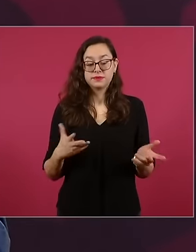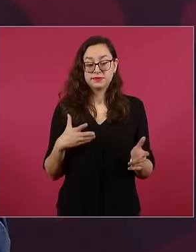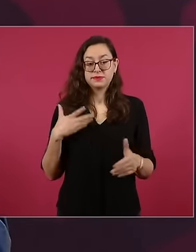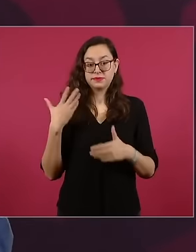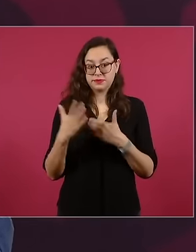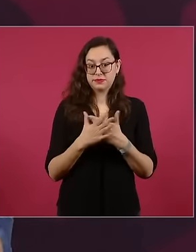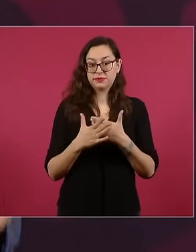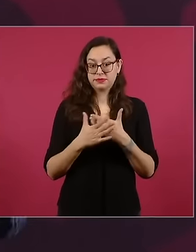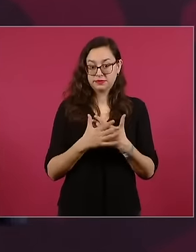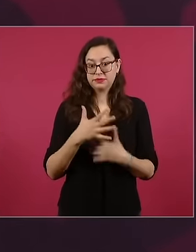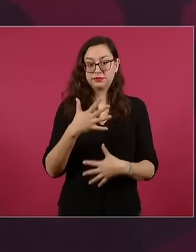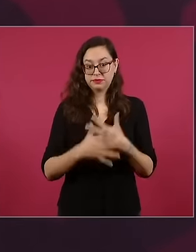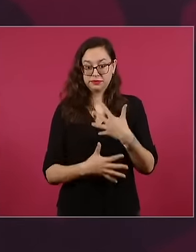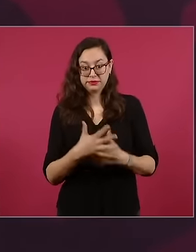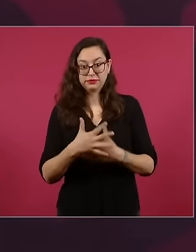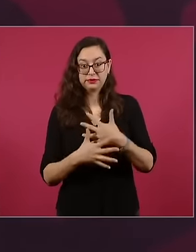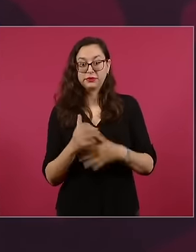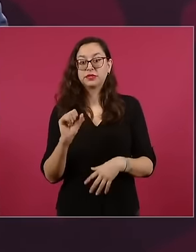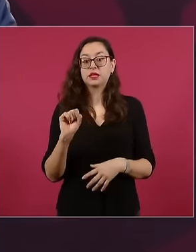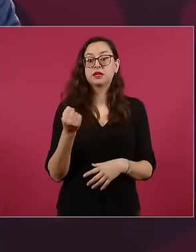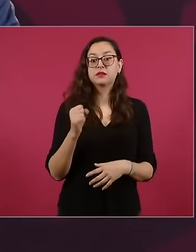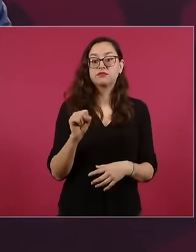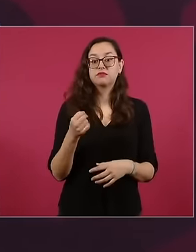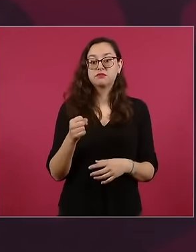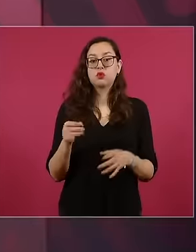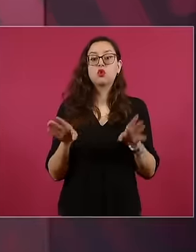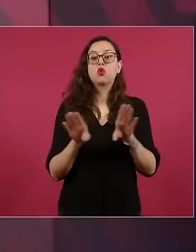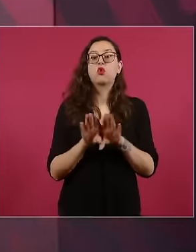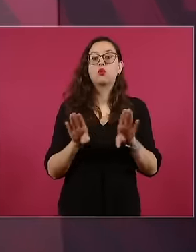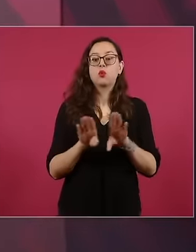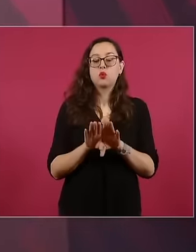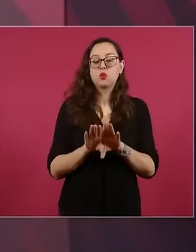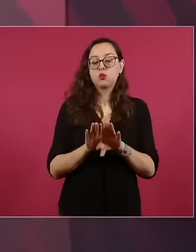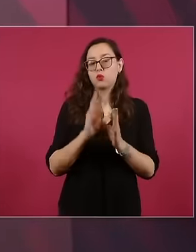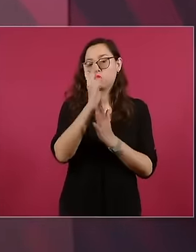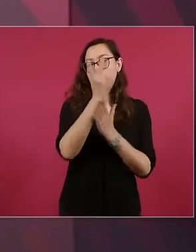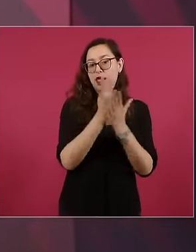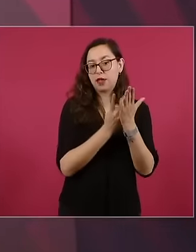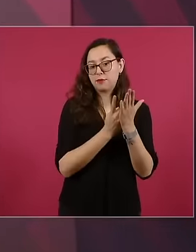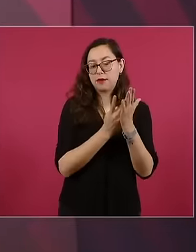precisely It starts with the Band eh then